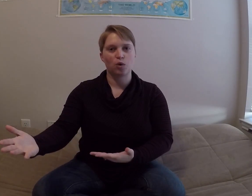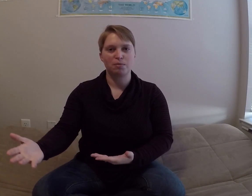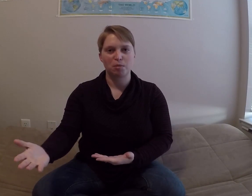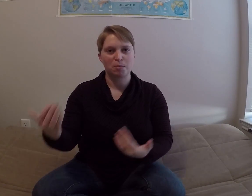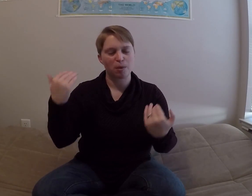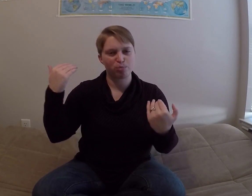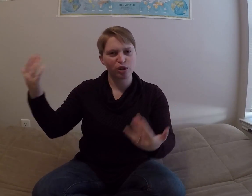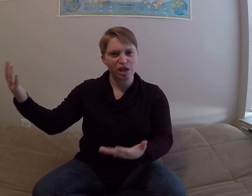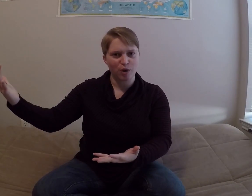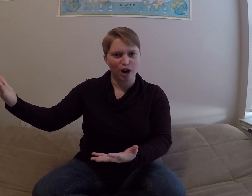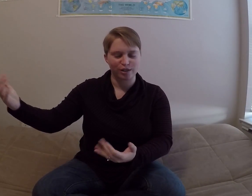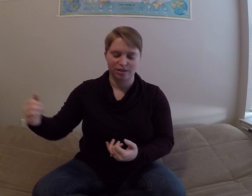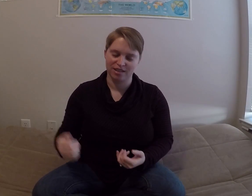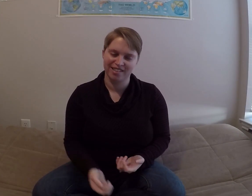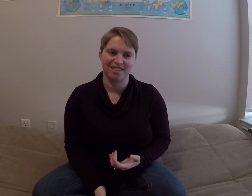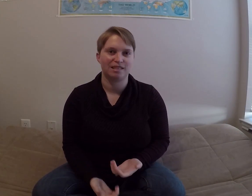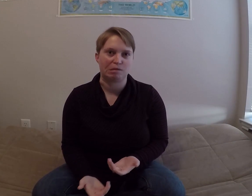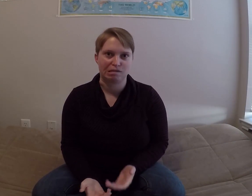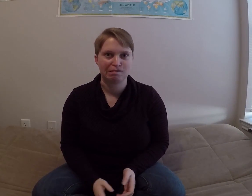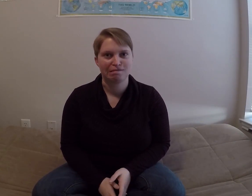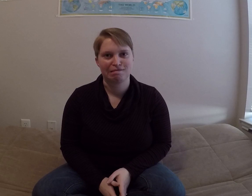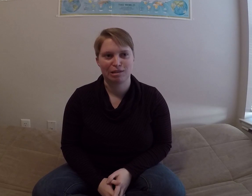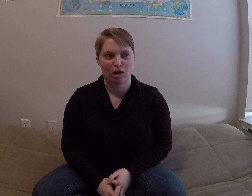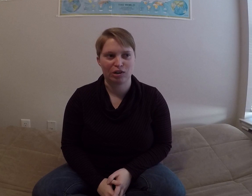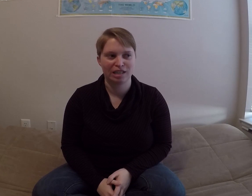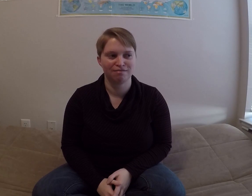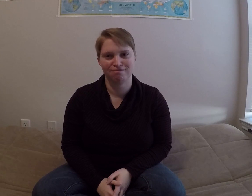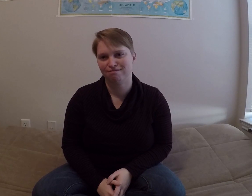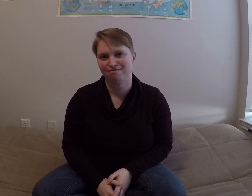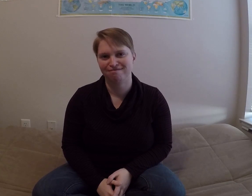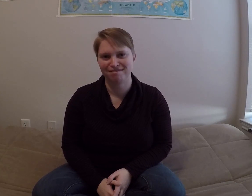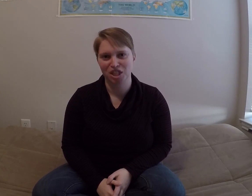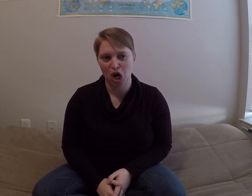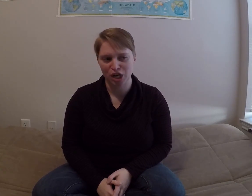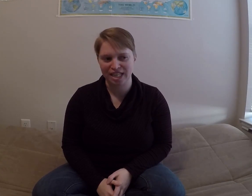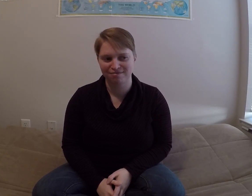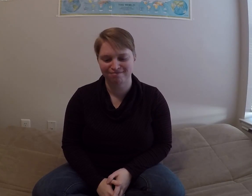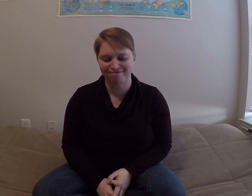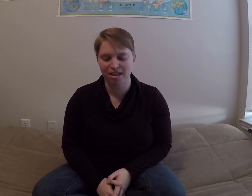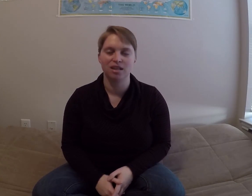I don’t remember my brilliant words!’ Sorry.